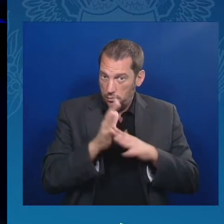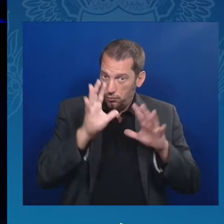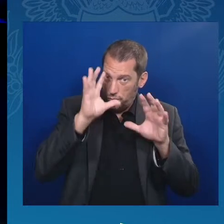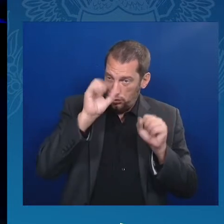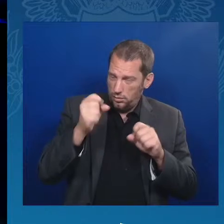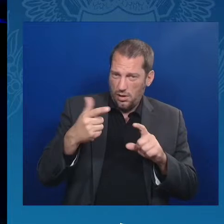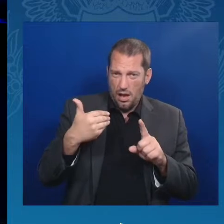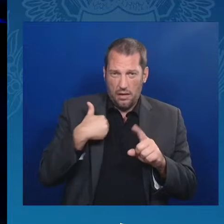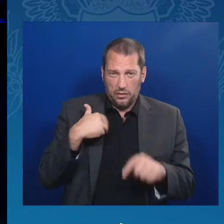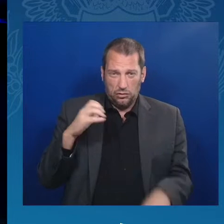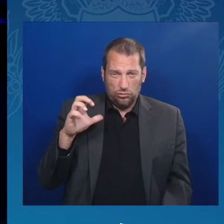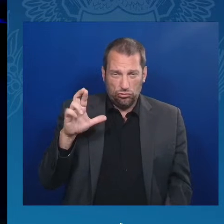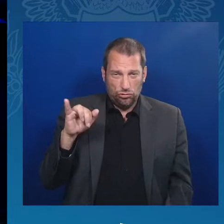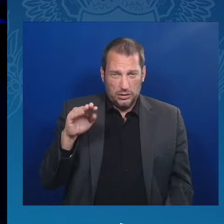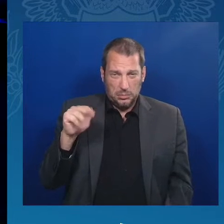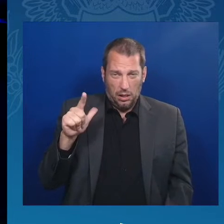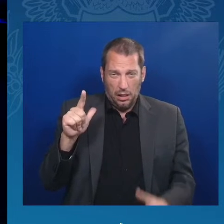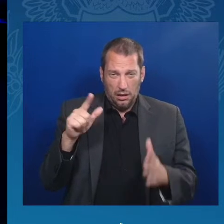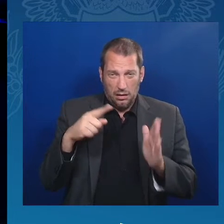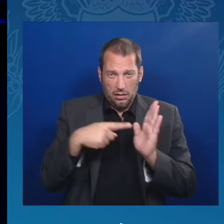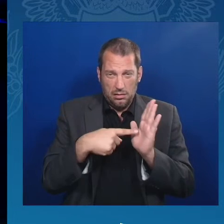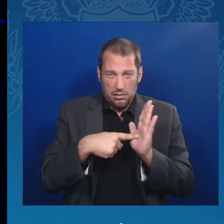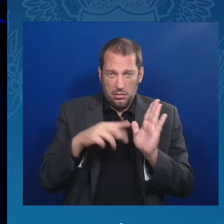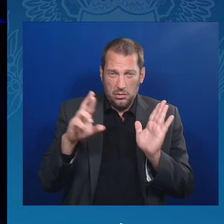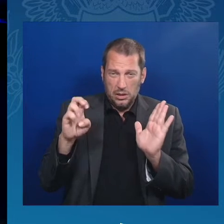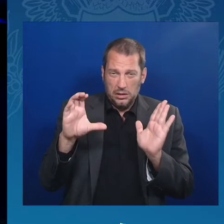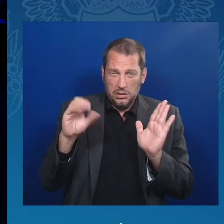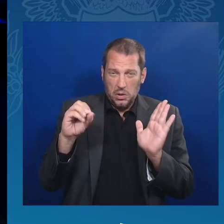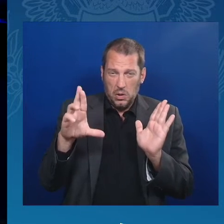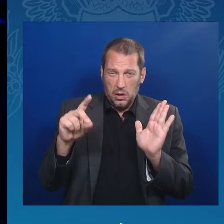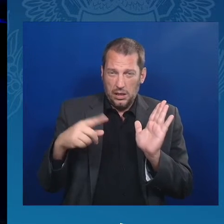The Vice President: Yeah. Mr. Harvey: You know, look, I've been reading this paper cause I got to stay --